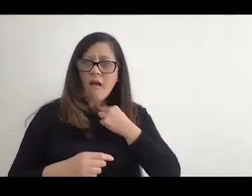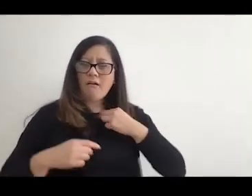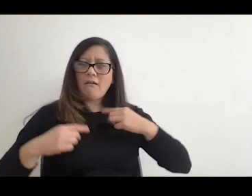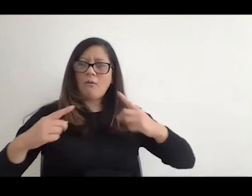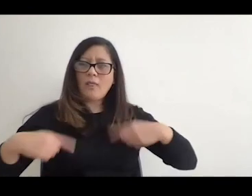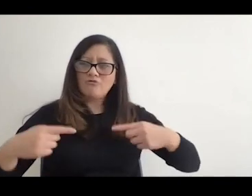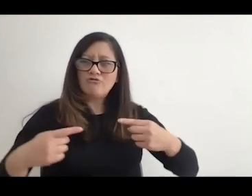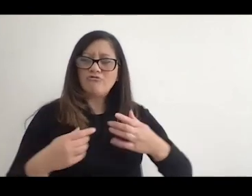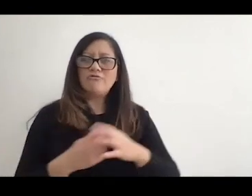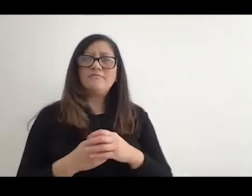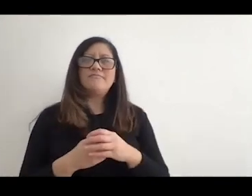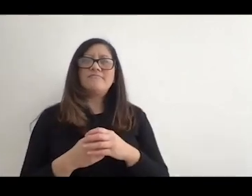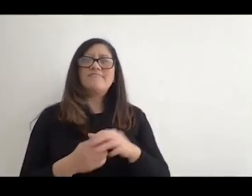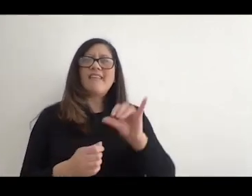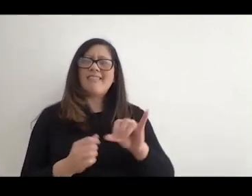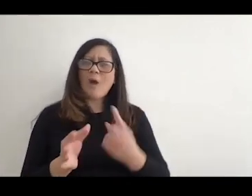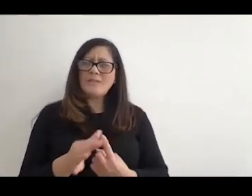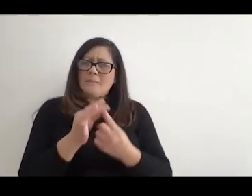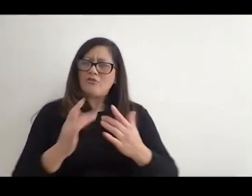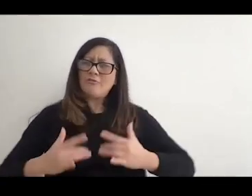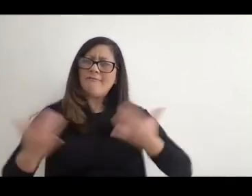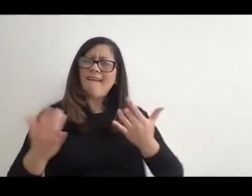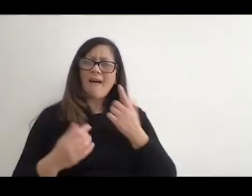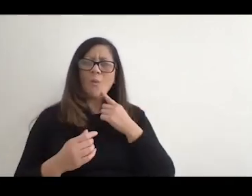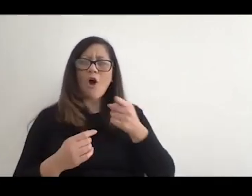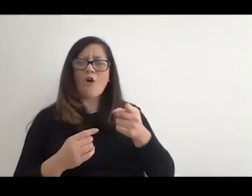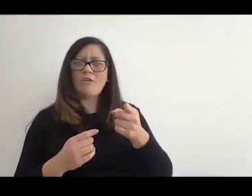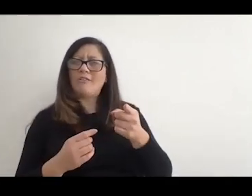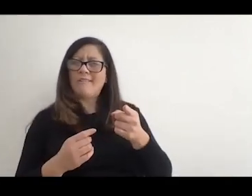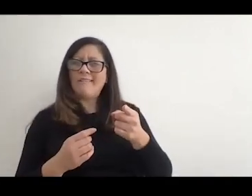because this was the NAACP awards. I wanted to stand out and have fun.